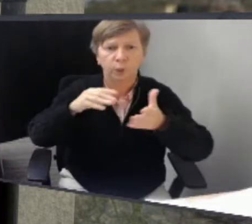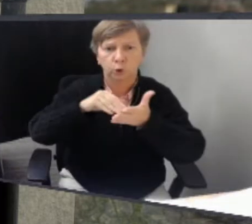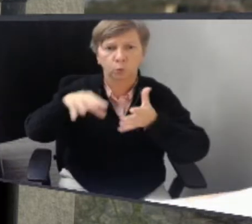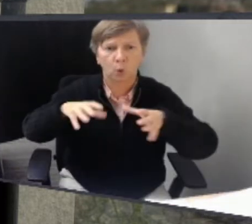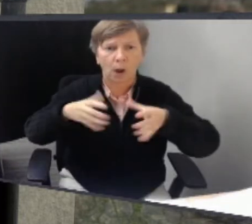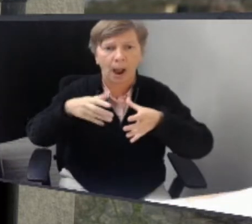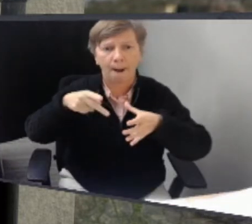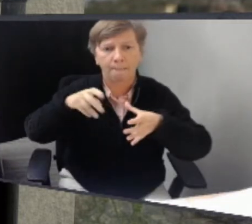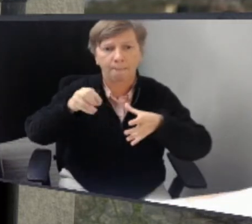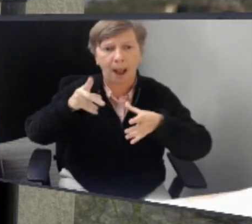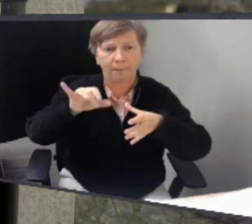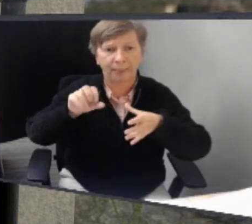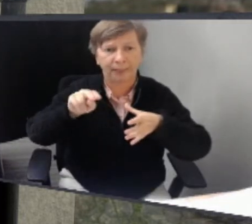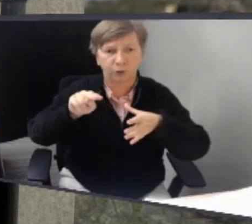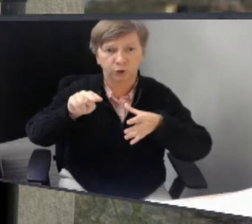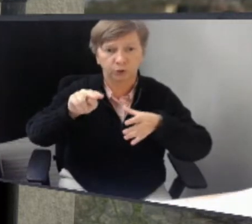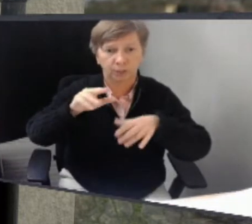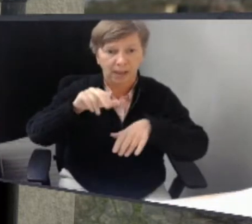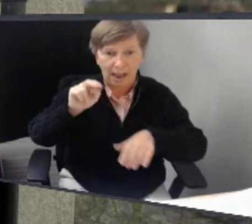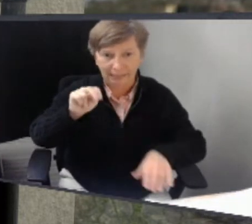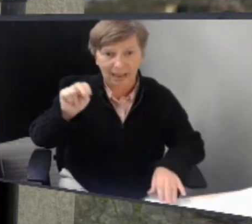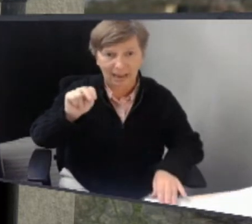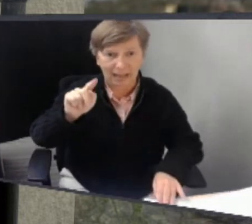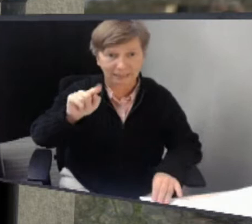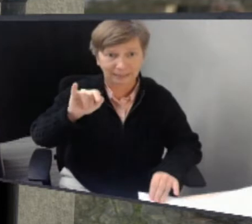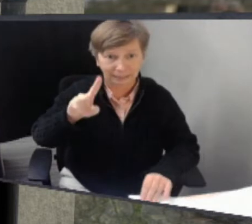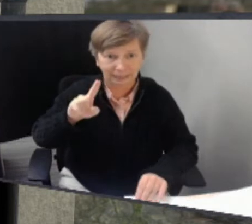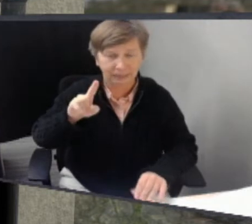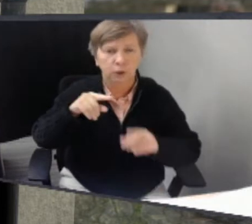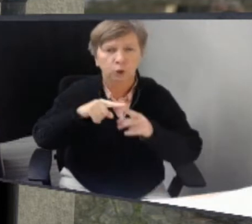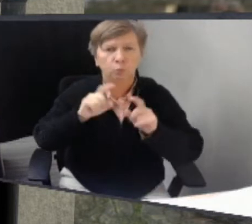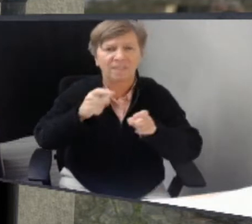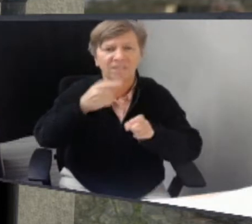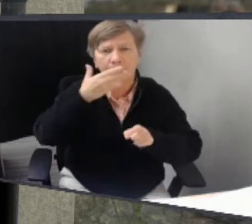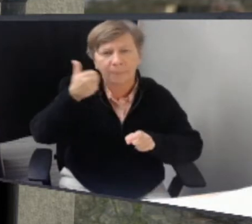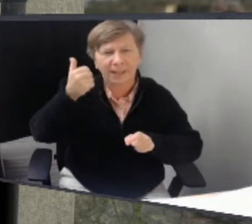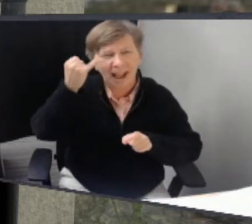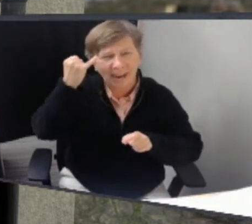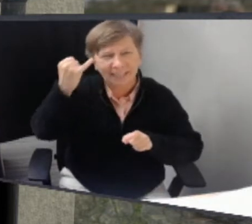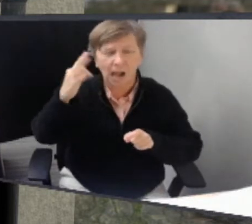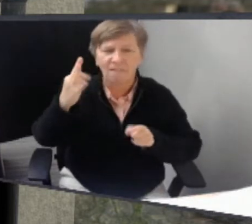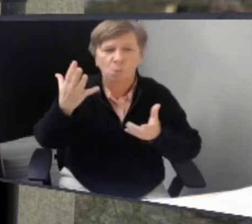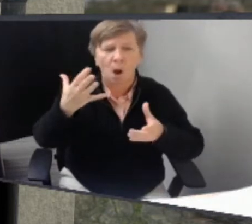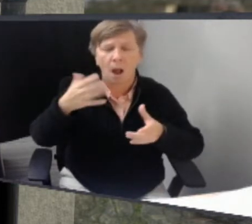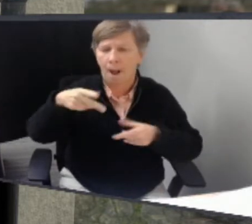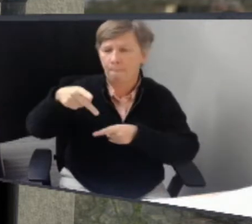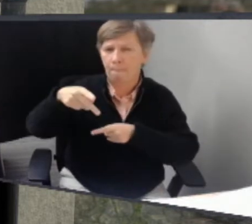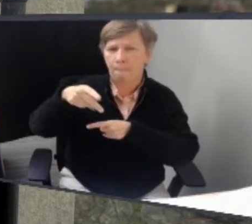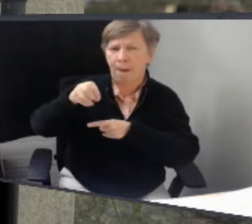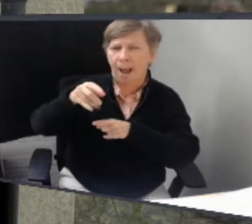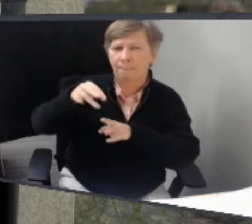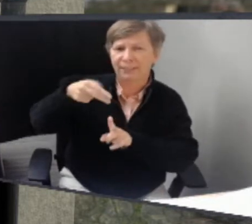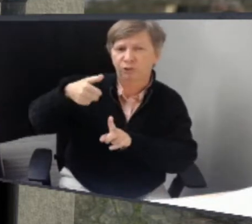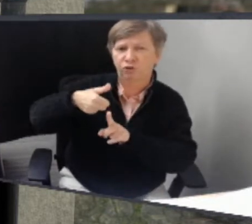Now I want to narrow down even a little bit further to the deaf population at NTID to give you a better